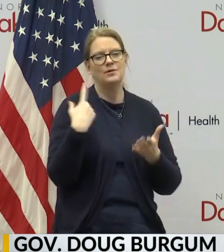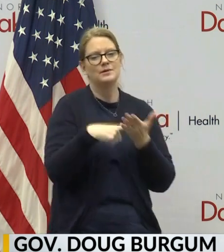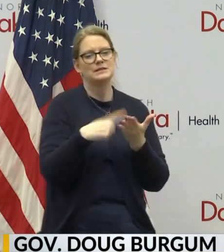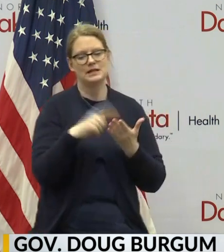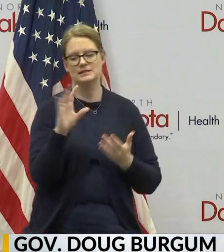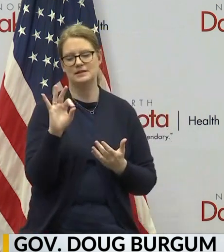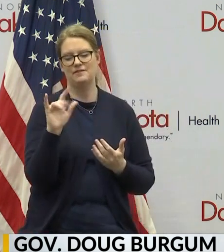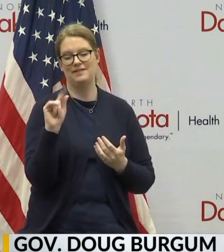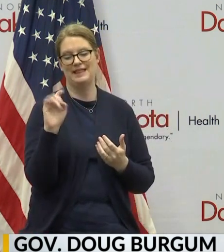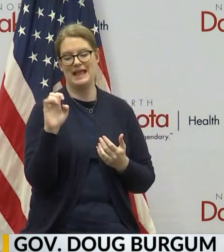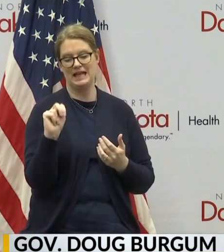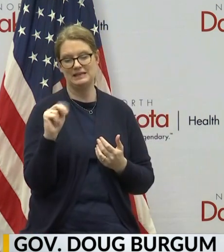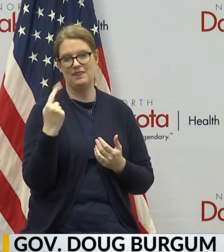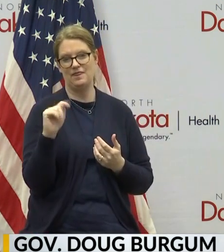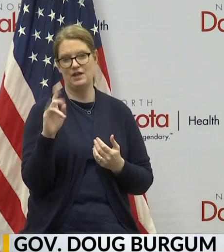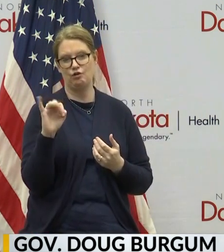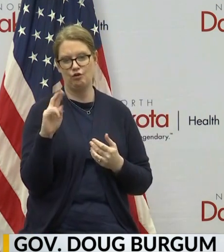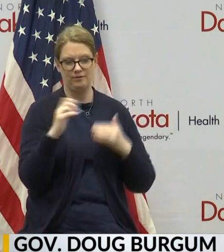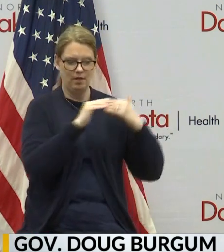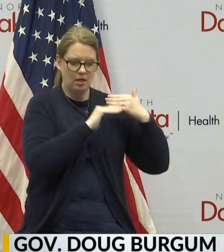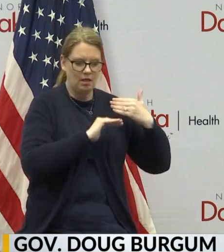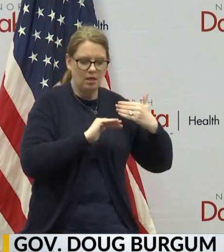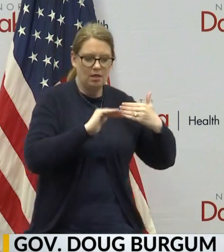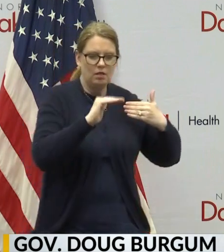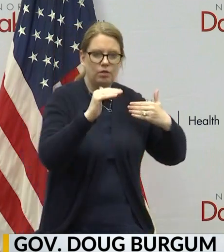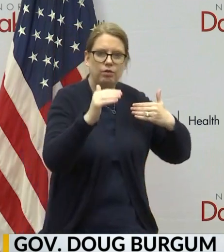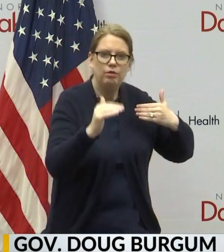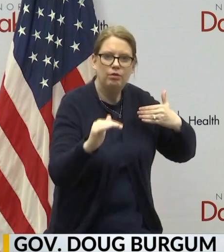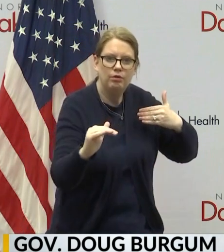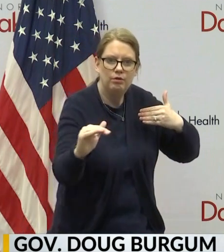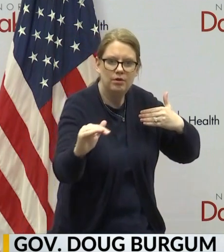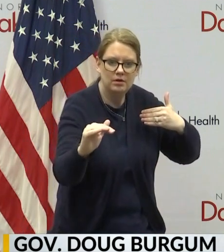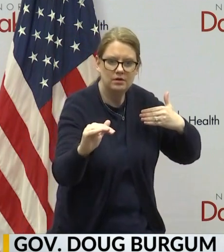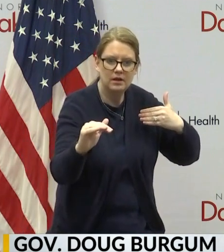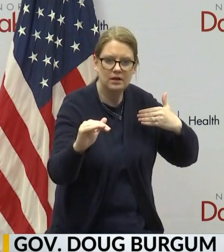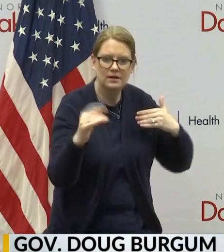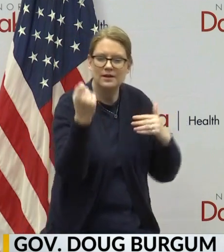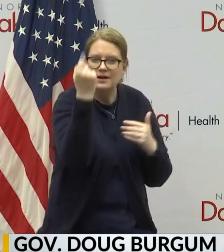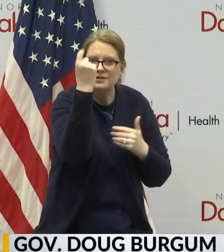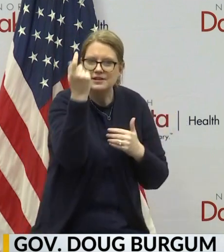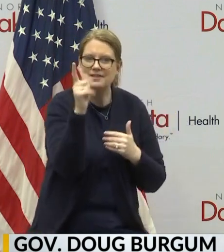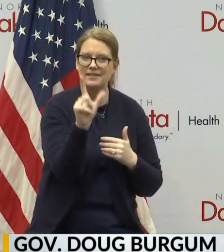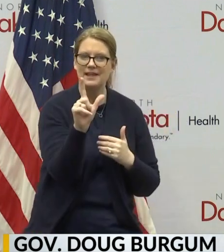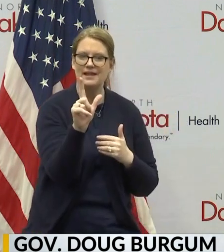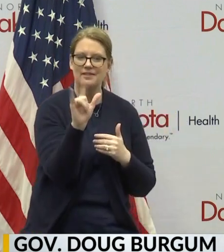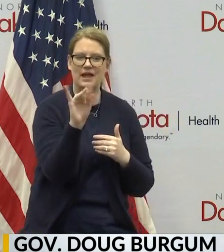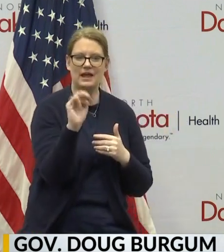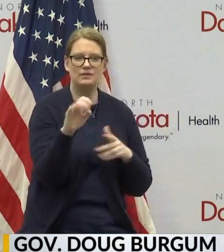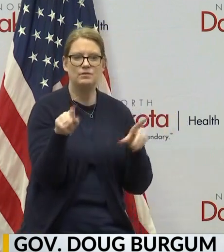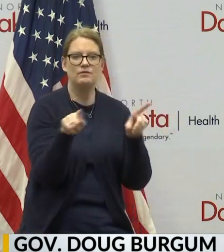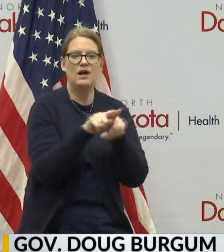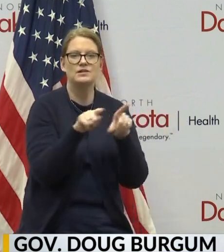HAVE A HUGE SPIKE AND WHEN THE OVERLOAD OUR SYSTEM, THE OTHERS TO FLATTEN THE CURVE, WHICH WE ARE TALKING ABOUT THROUGH ALL